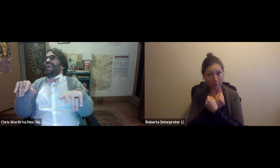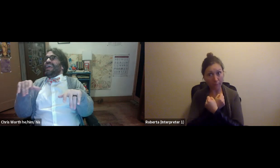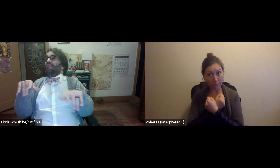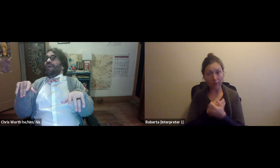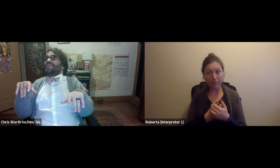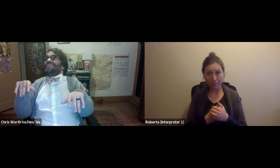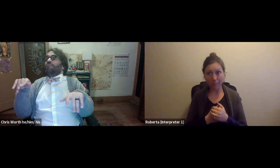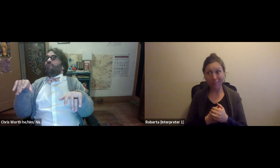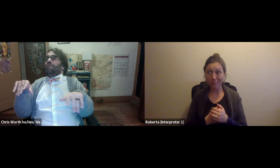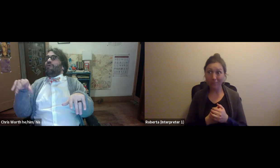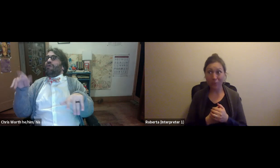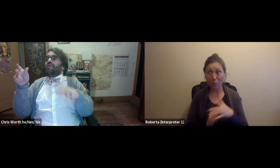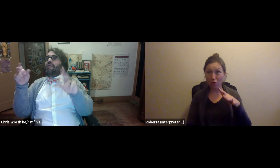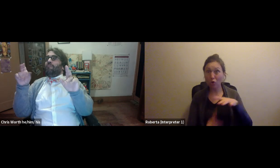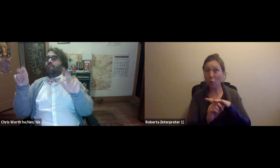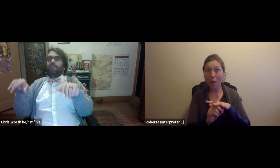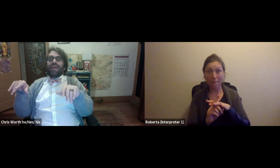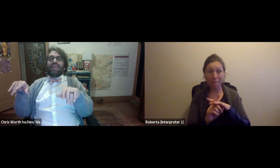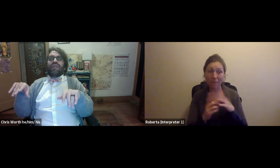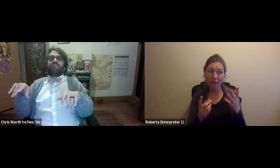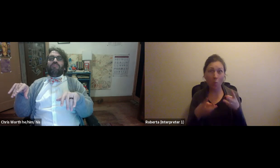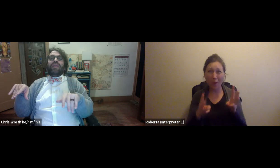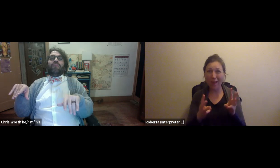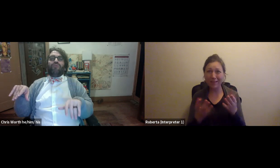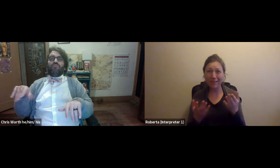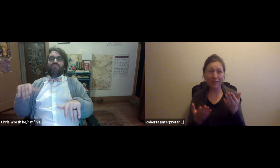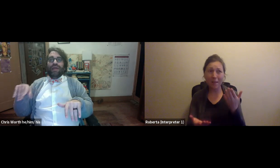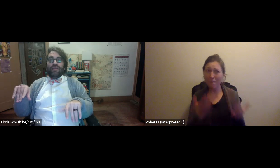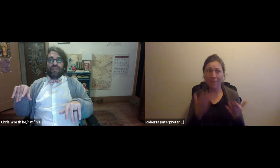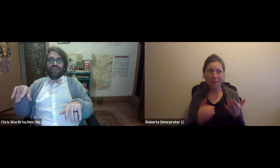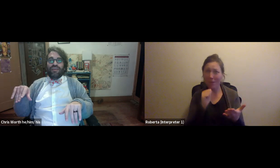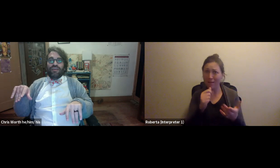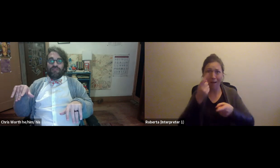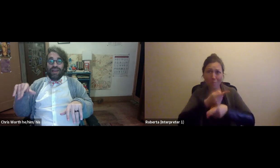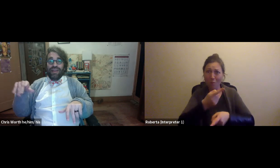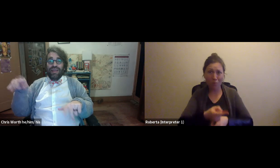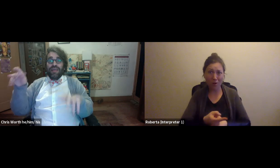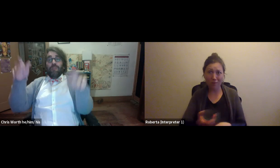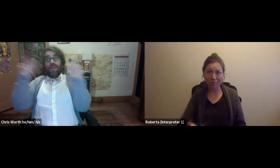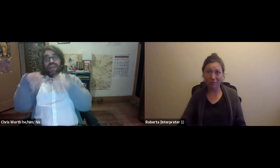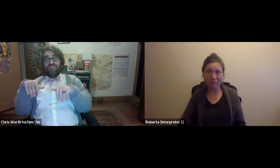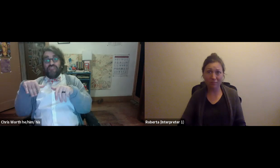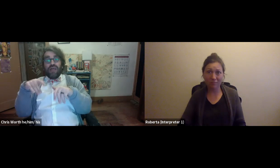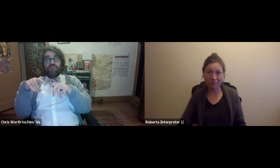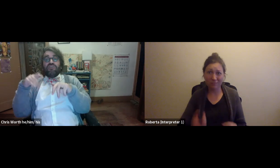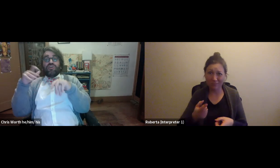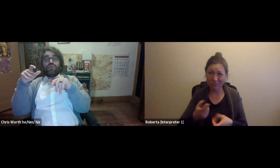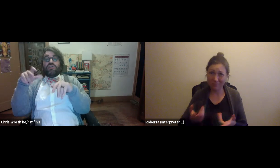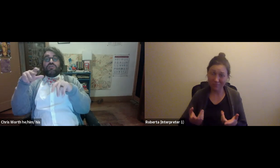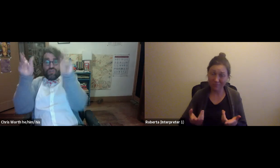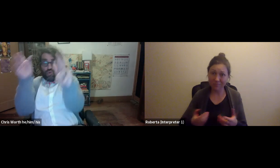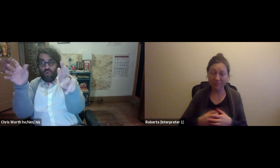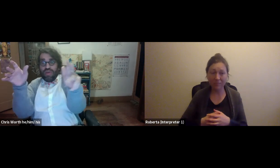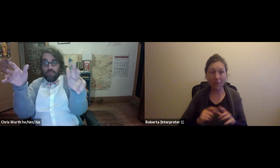in ways that were, might not have been appropriate, right. But instead of schooling me,